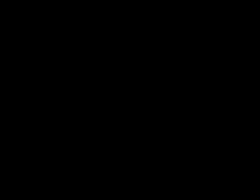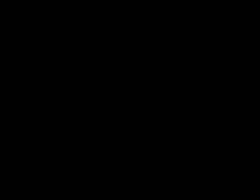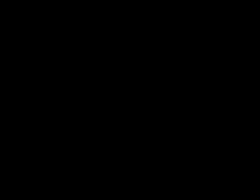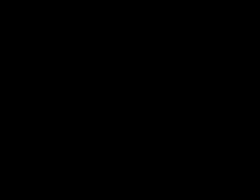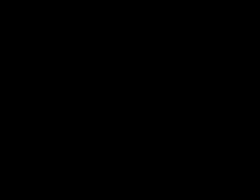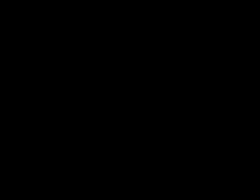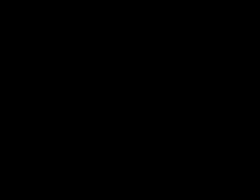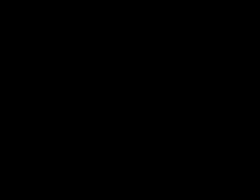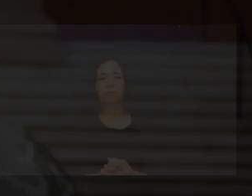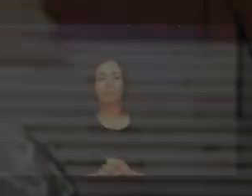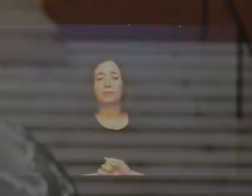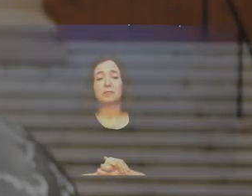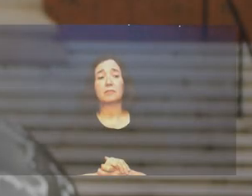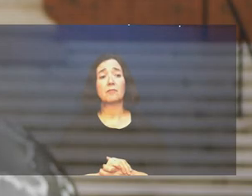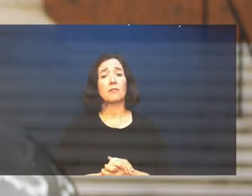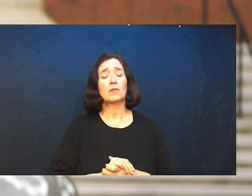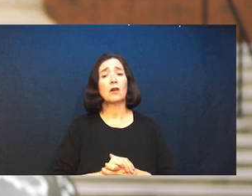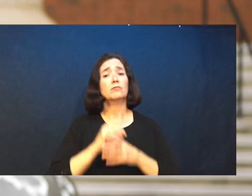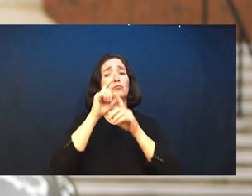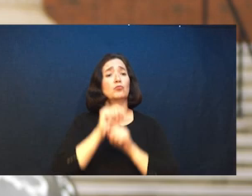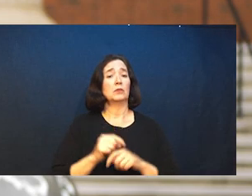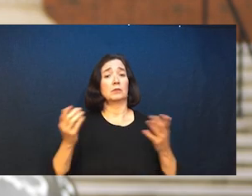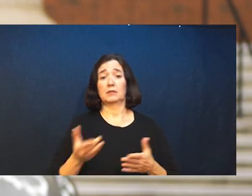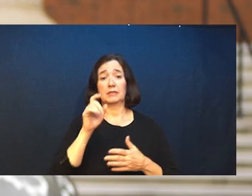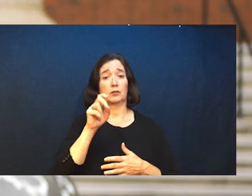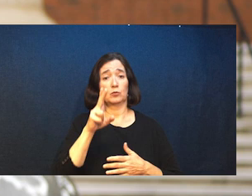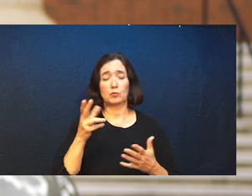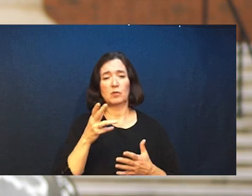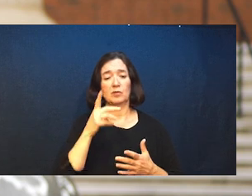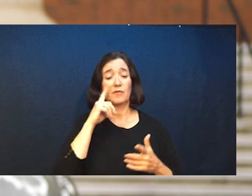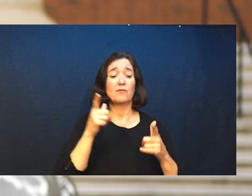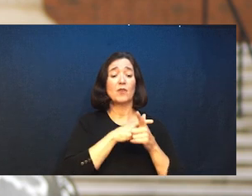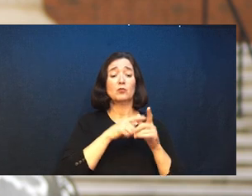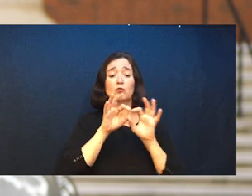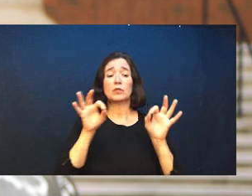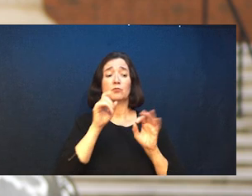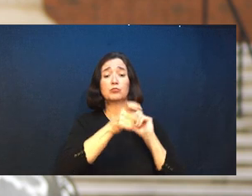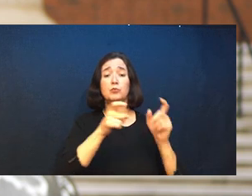As is tradition at ETSU, the first degrees conferred today will be to those students